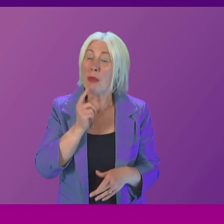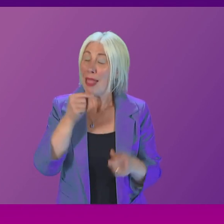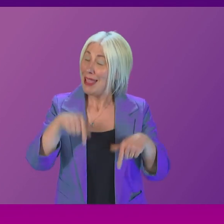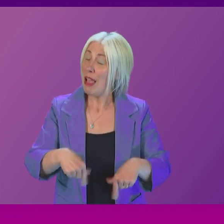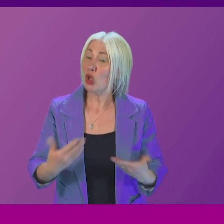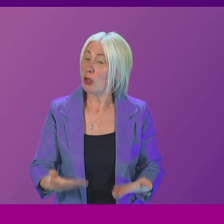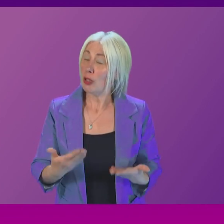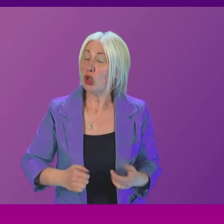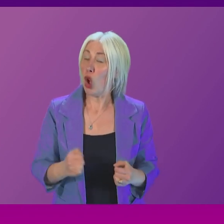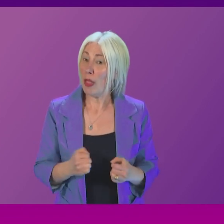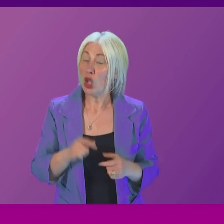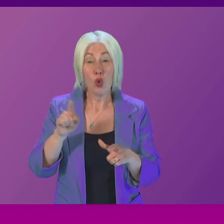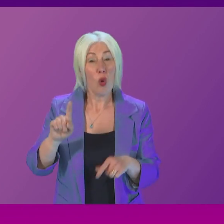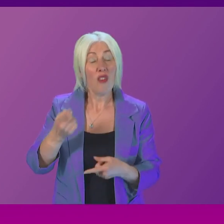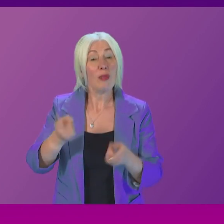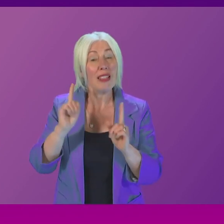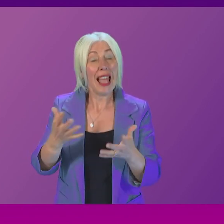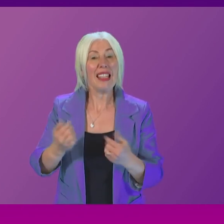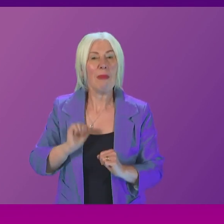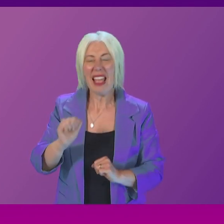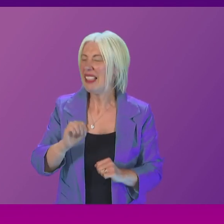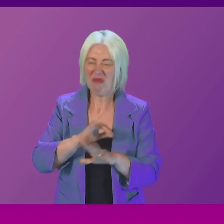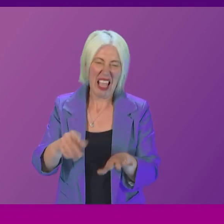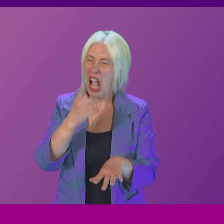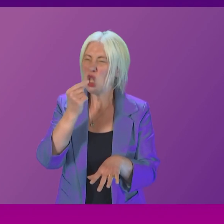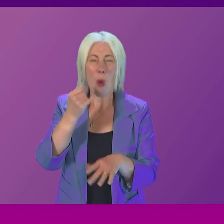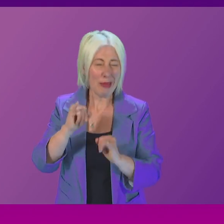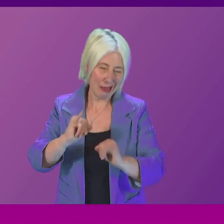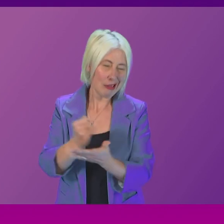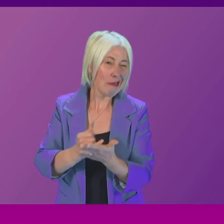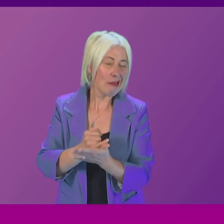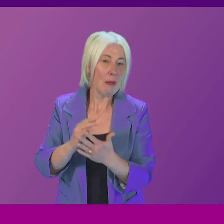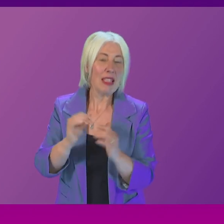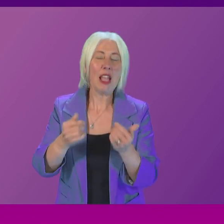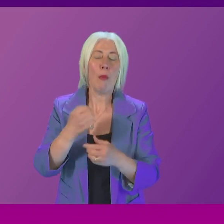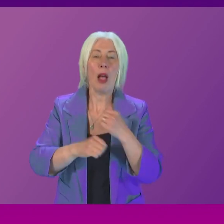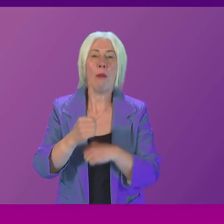Does the First Minister accept that his incompetence has created a two-tier NHS in which people